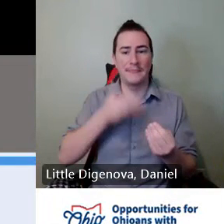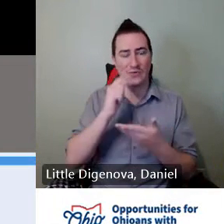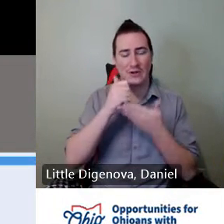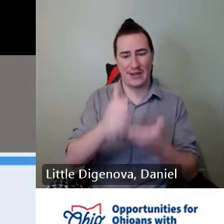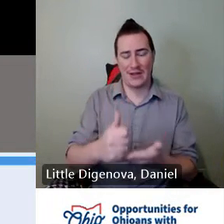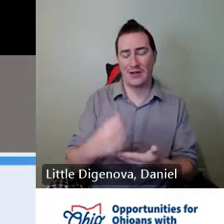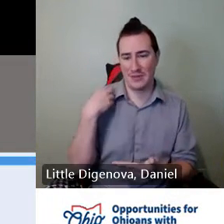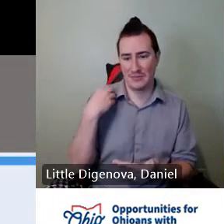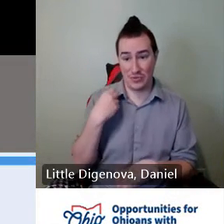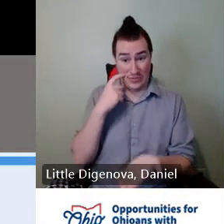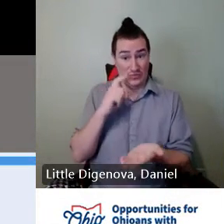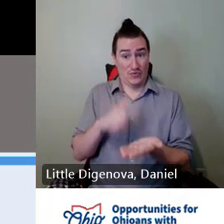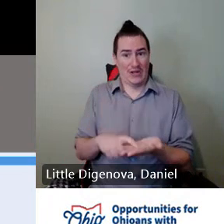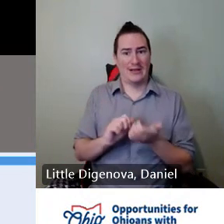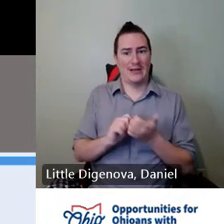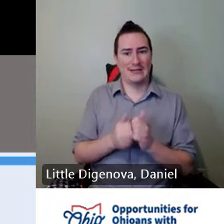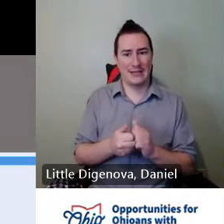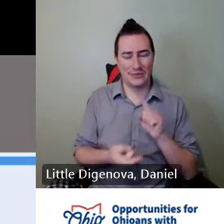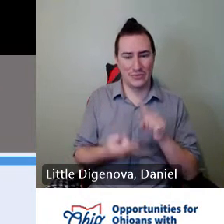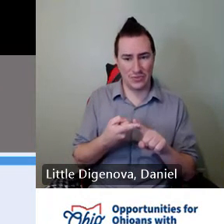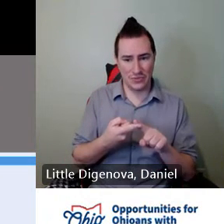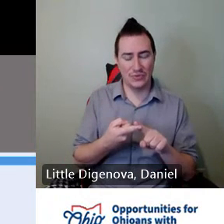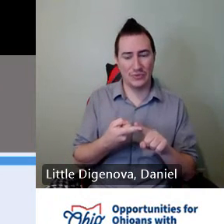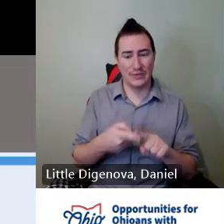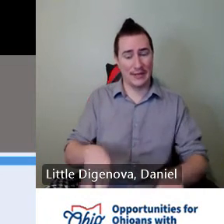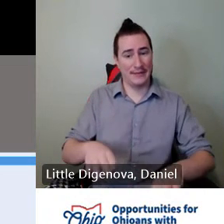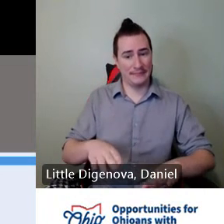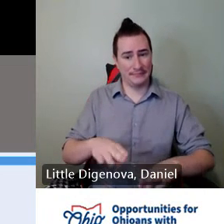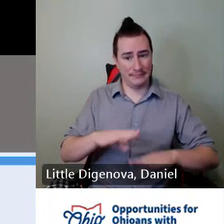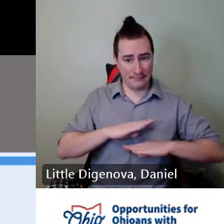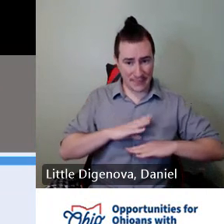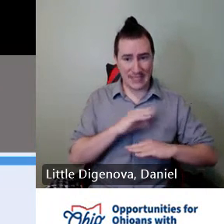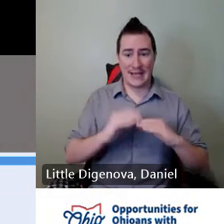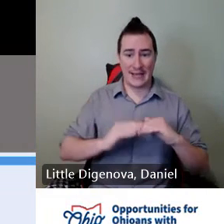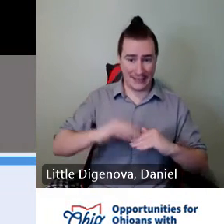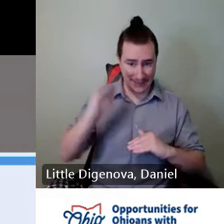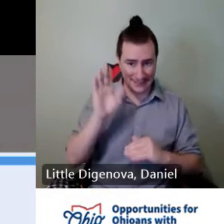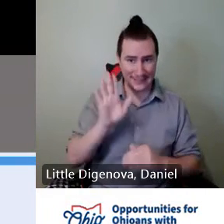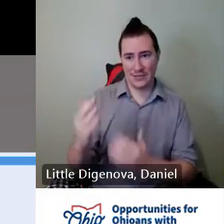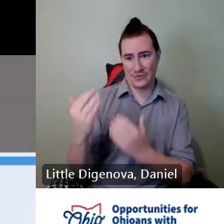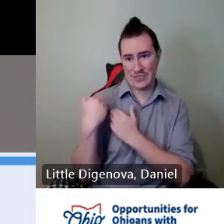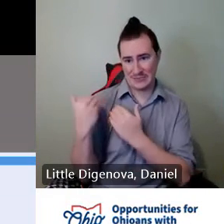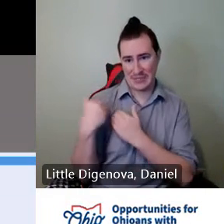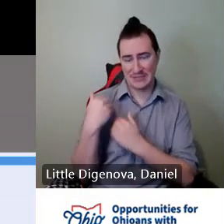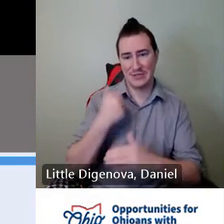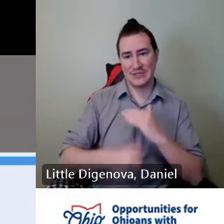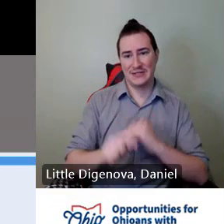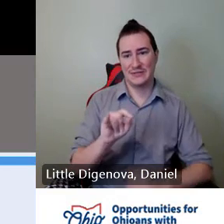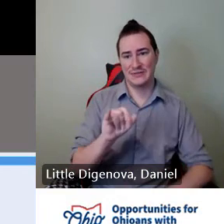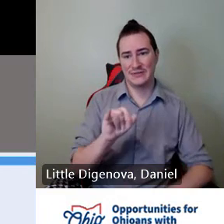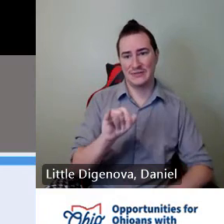to meet and exceed their responsibilities under Title I of the ADA, so please be on the lookout for that announcement.